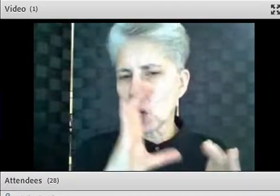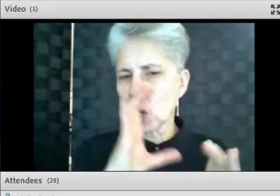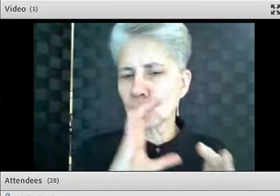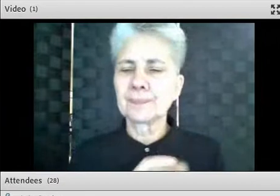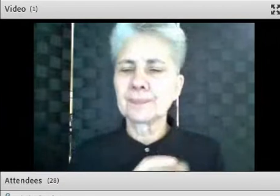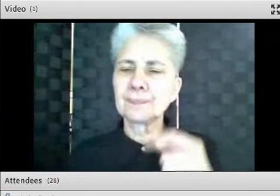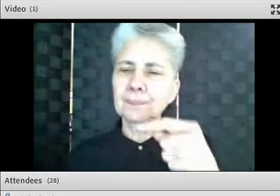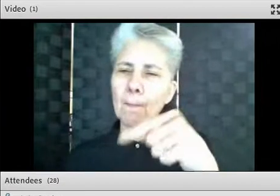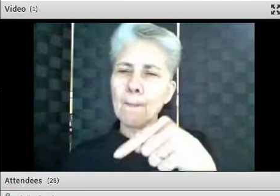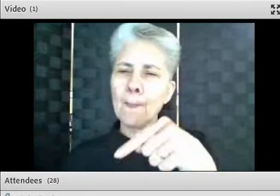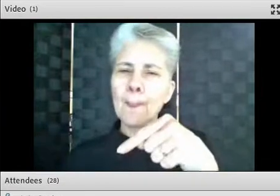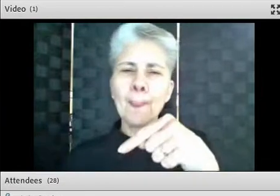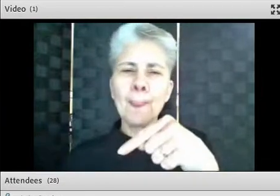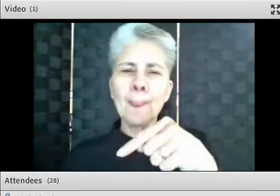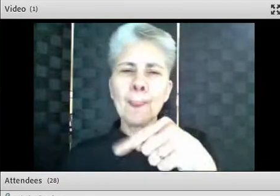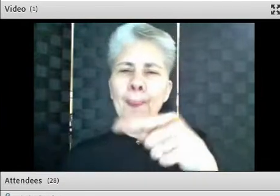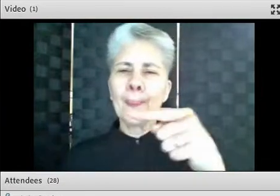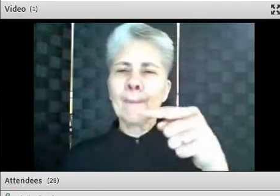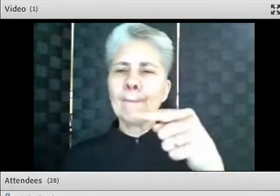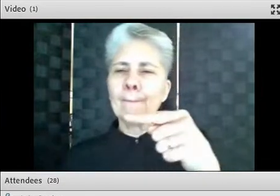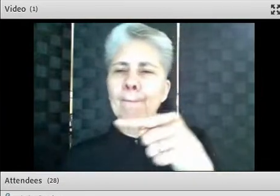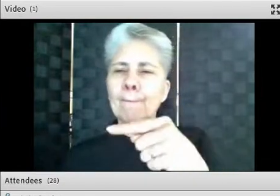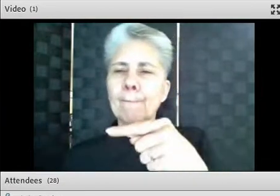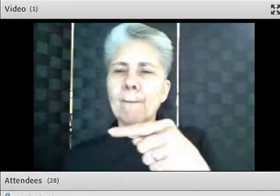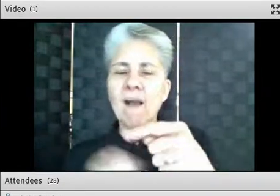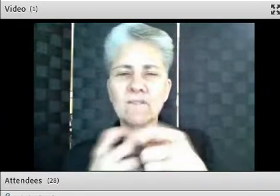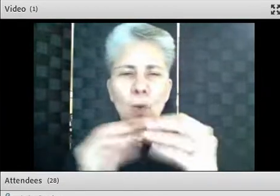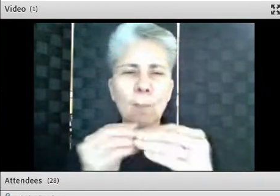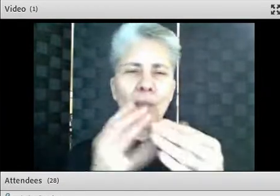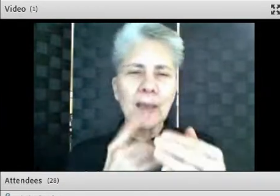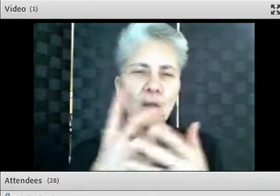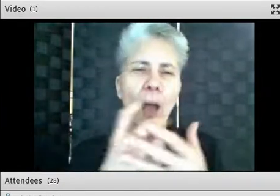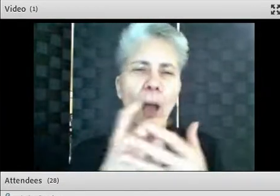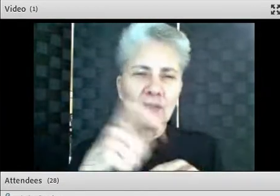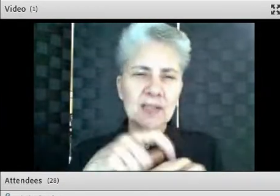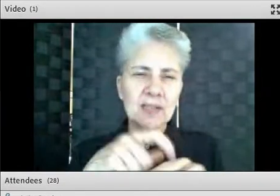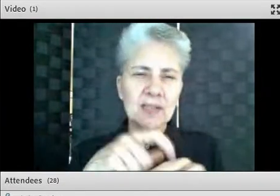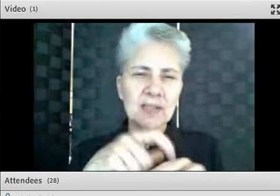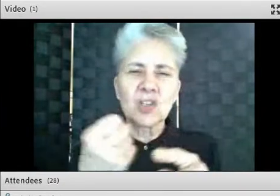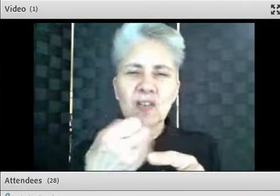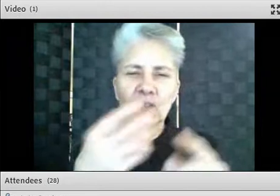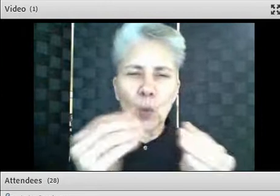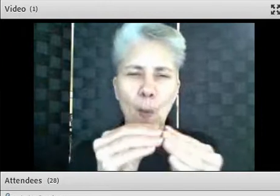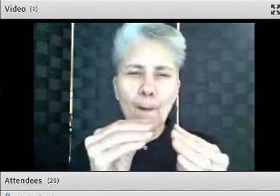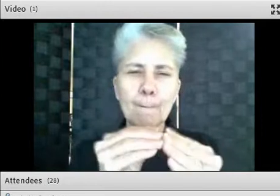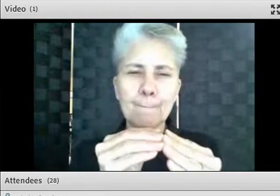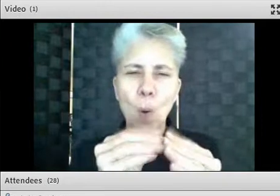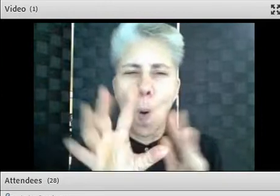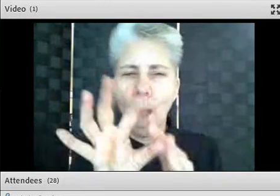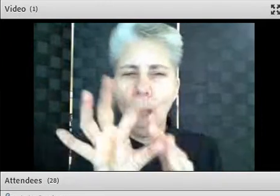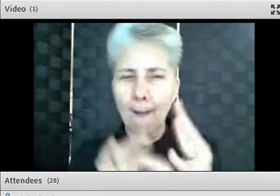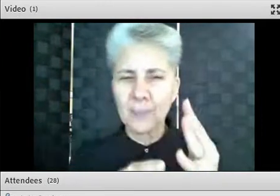what you searched. Okay. A few more things, I know that we're running out of time here but just a few more, like, little options here,